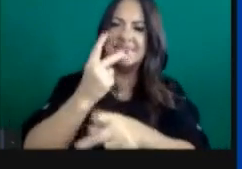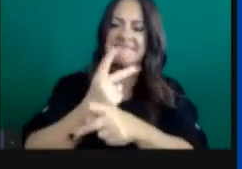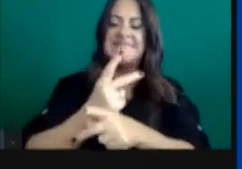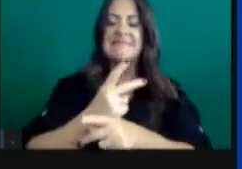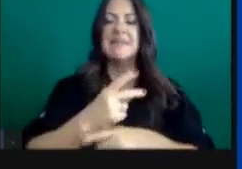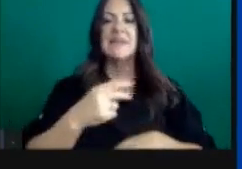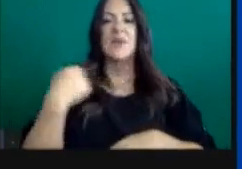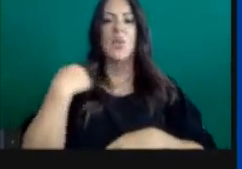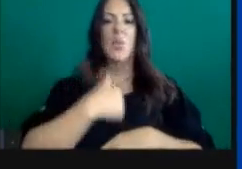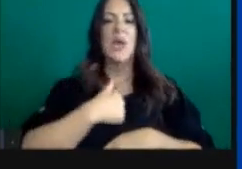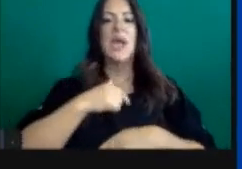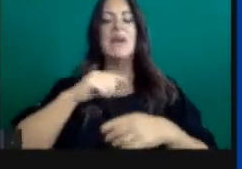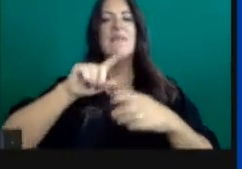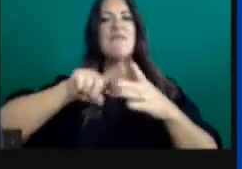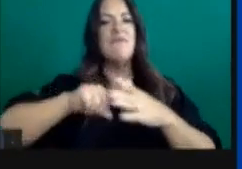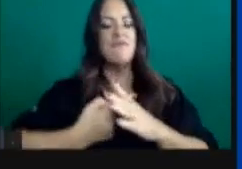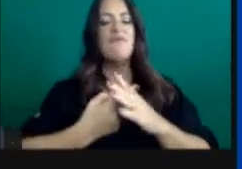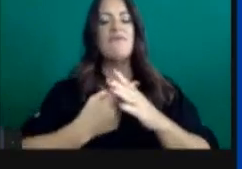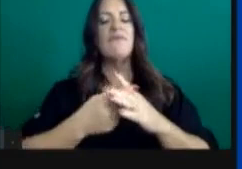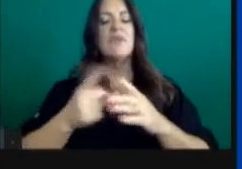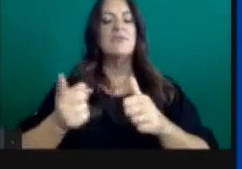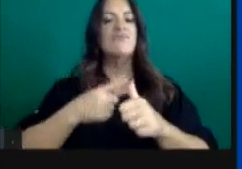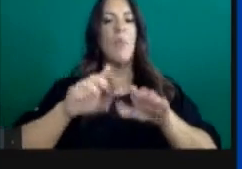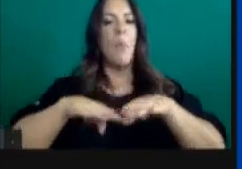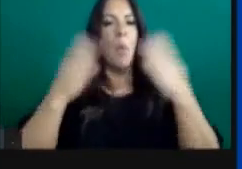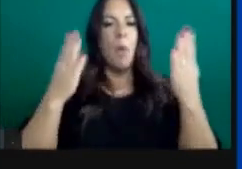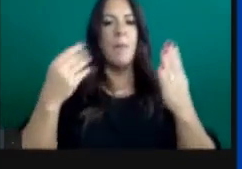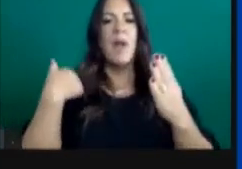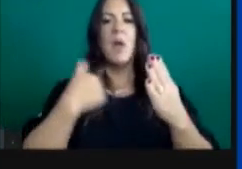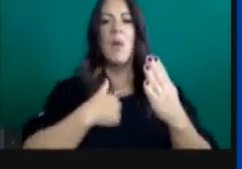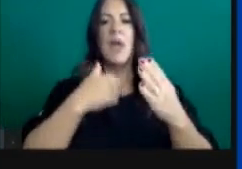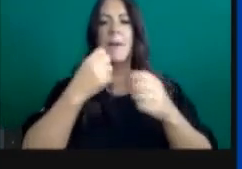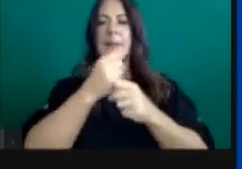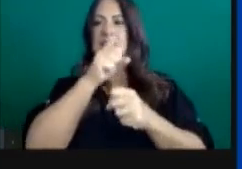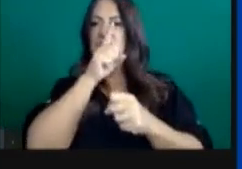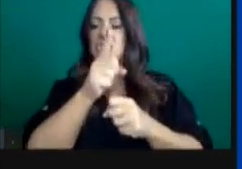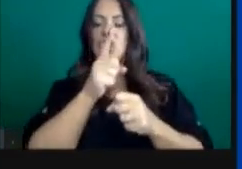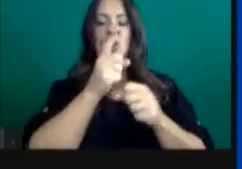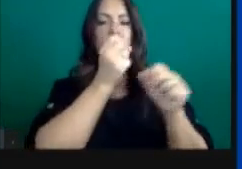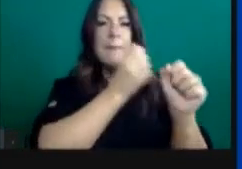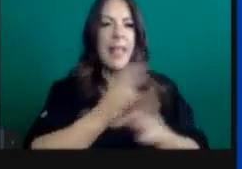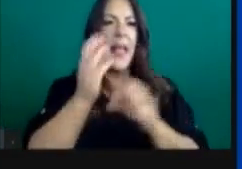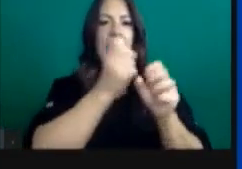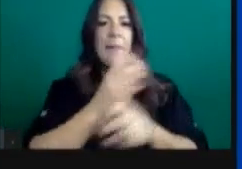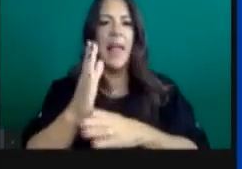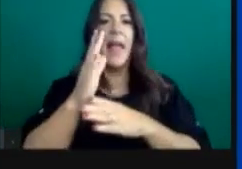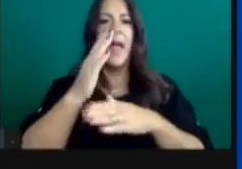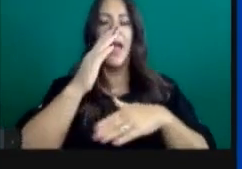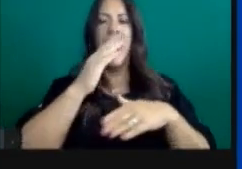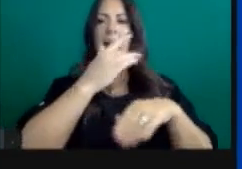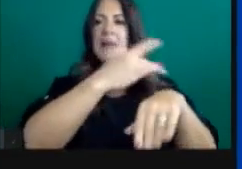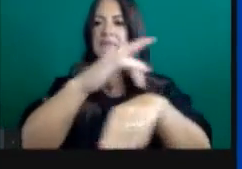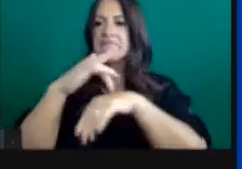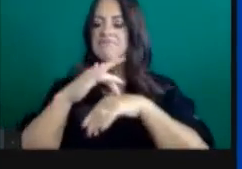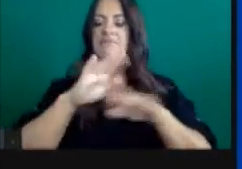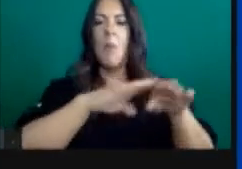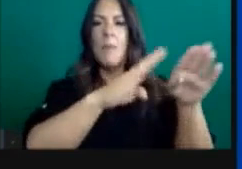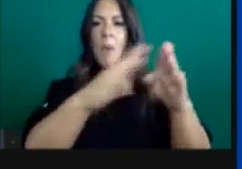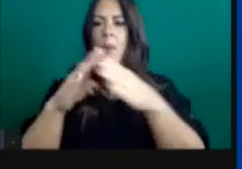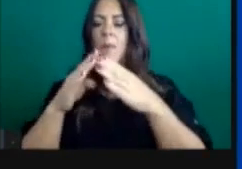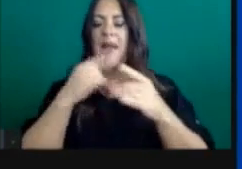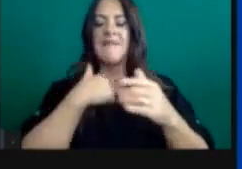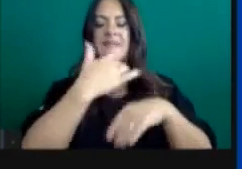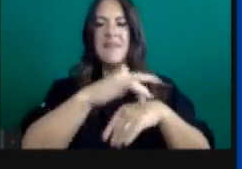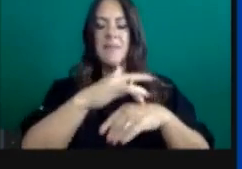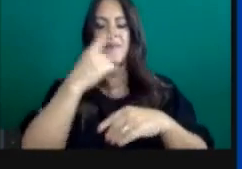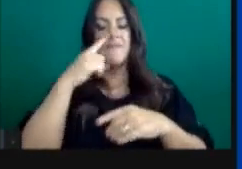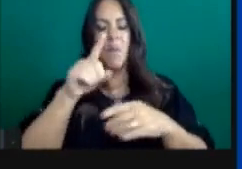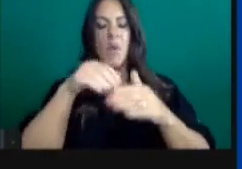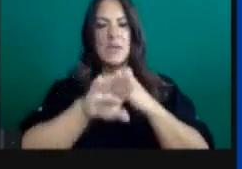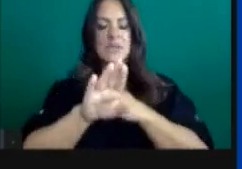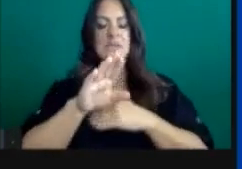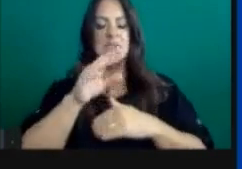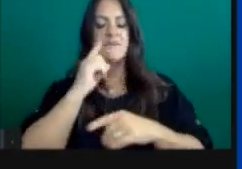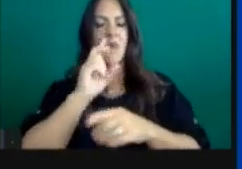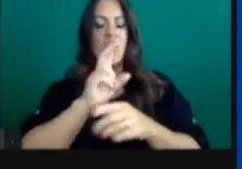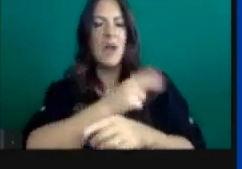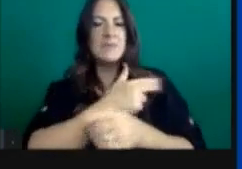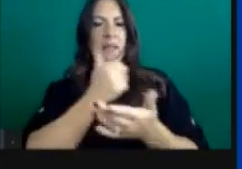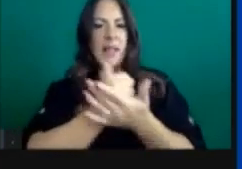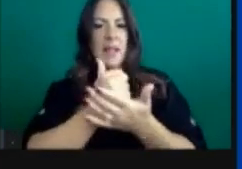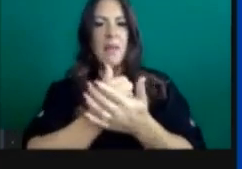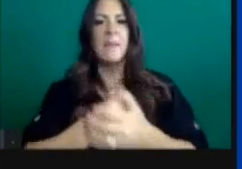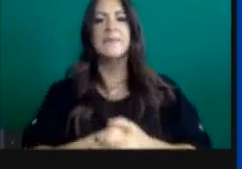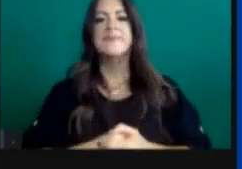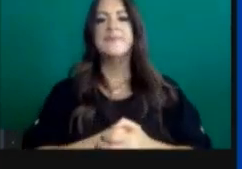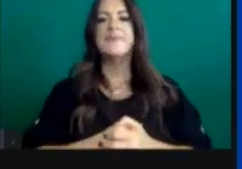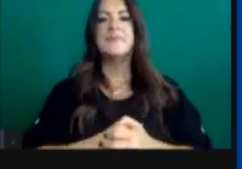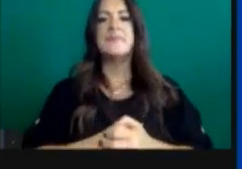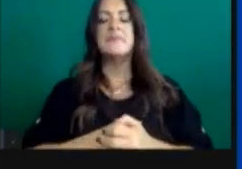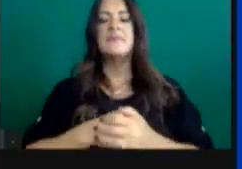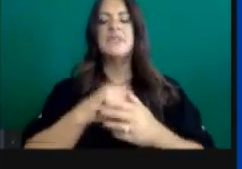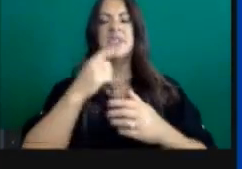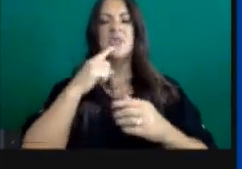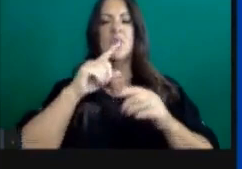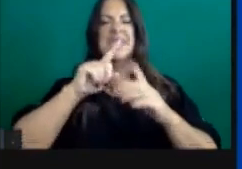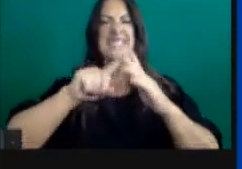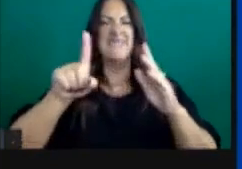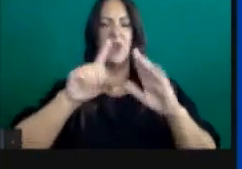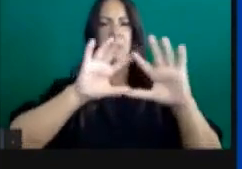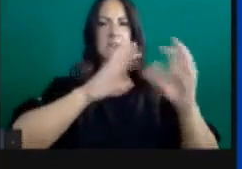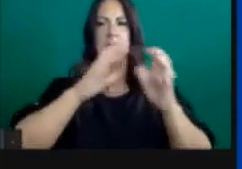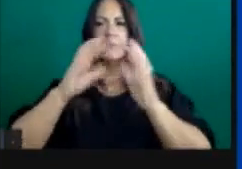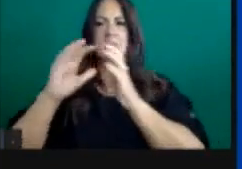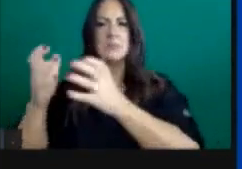MANY HAVE BEEN TRACKING CONVERSATIONS THAT WE HAVE STARTED EARLY ON WHILE BEFORE WE THOUGHT WE NEEDED THEM, WORKING BROADLY WITH A WHOLE NUMBER OF PEOPLE IN THE STATE TO TALK